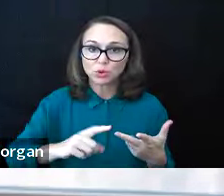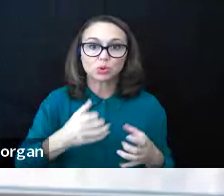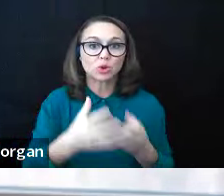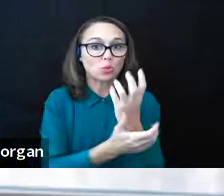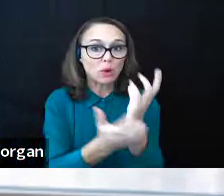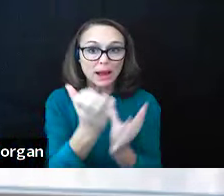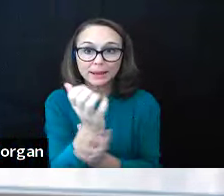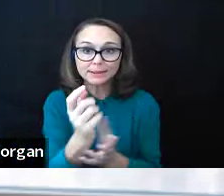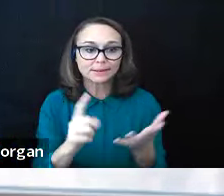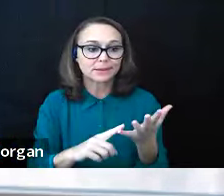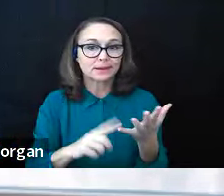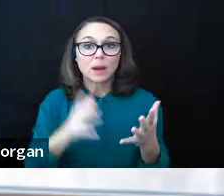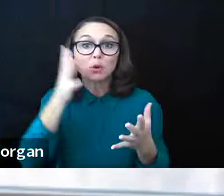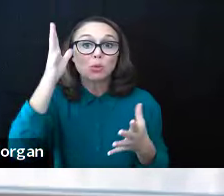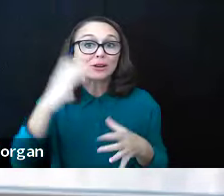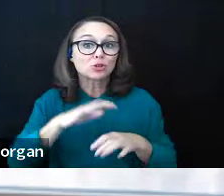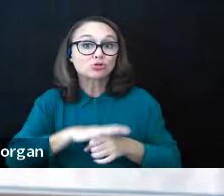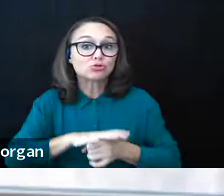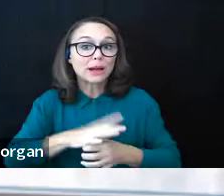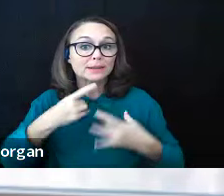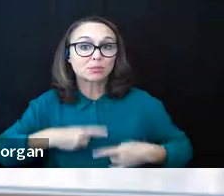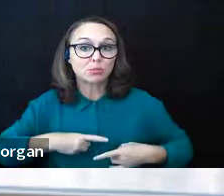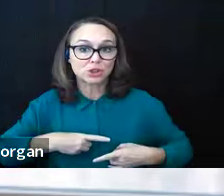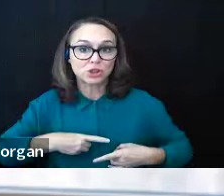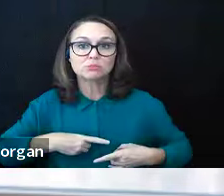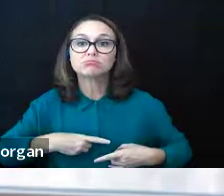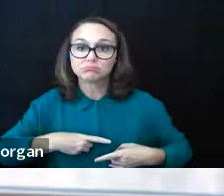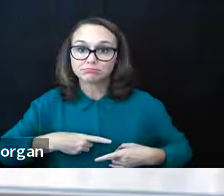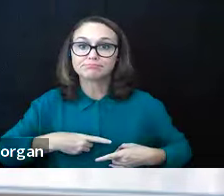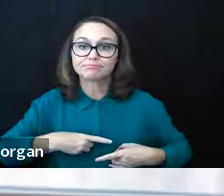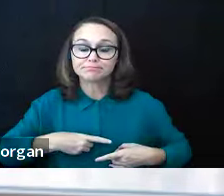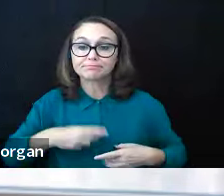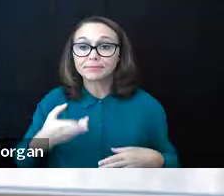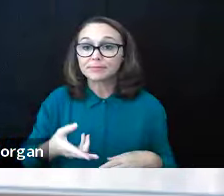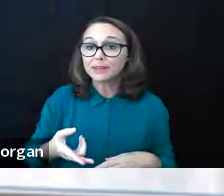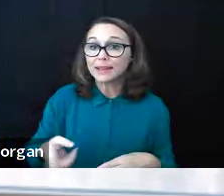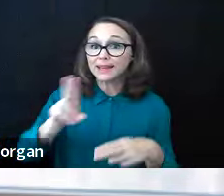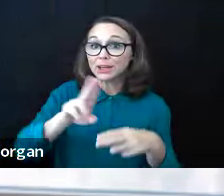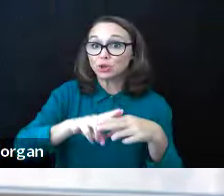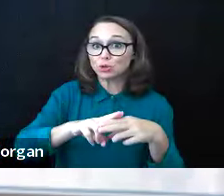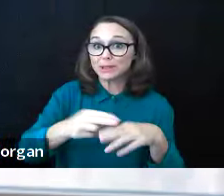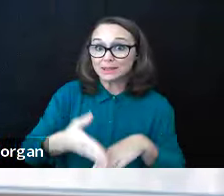depression. They have also been demonstrated to increase parent-child communication, parental